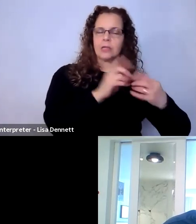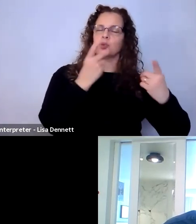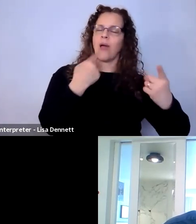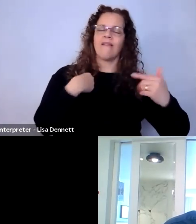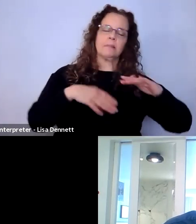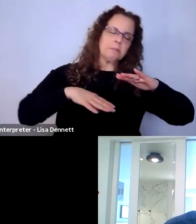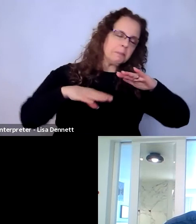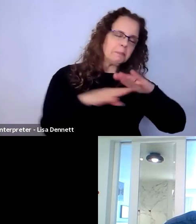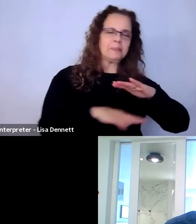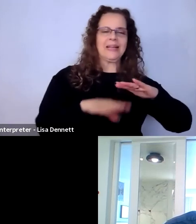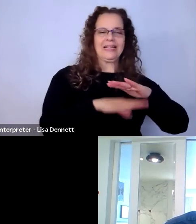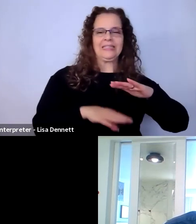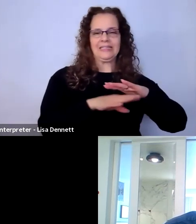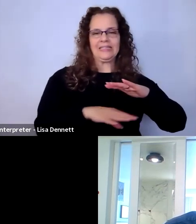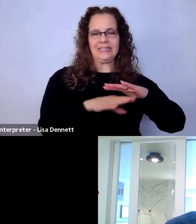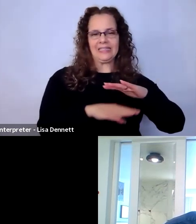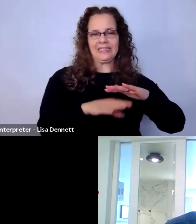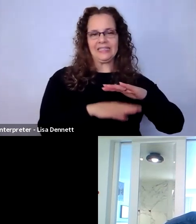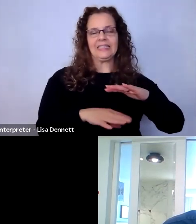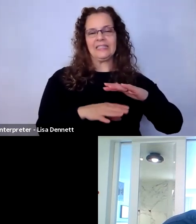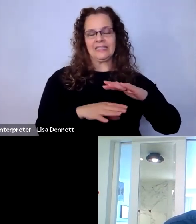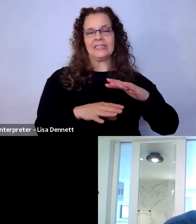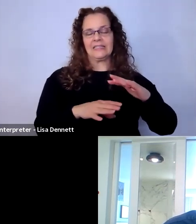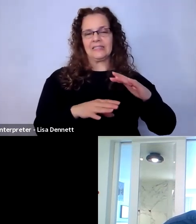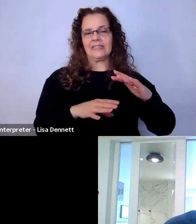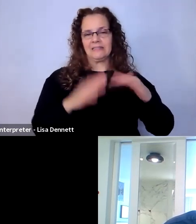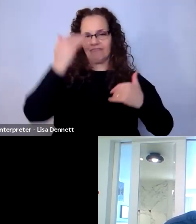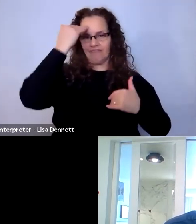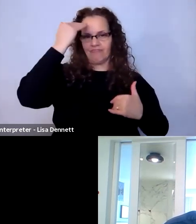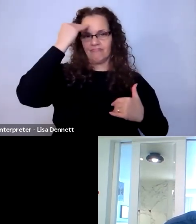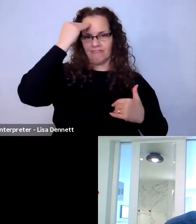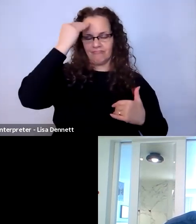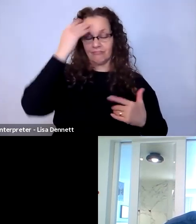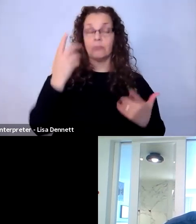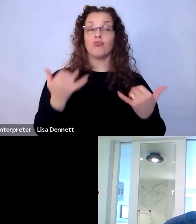we currently have a programs called Silicon Valley study away.